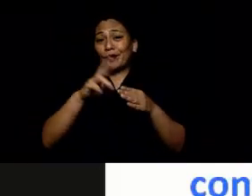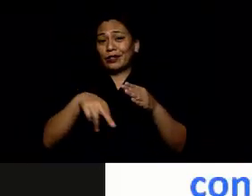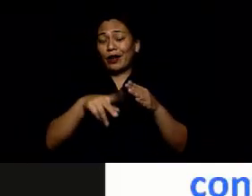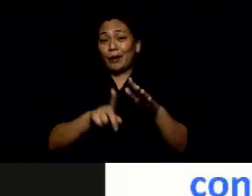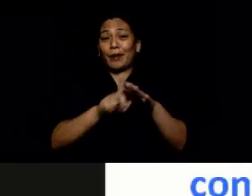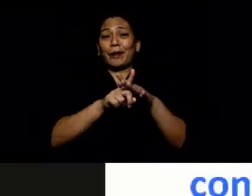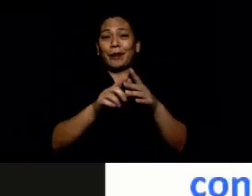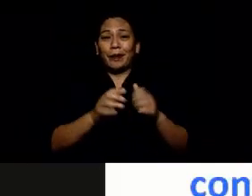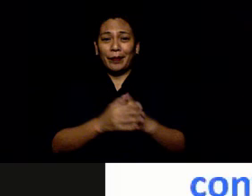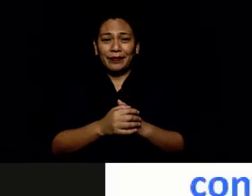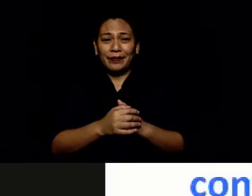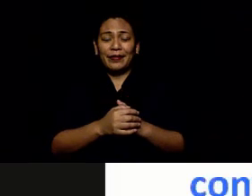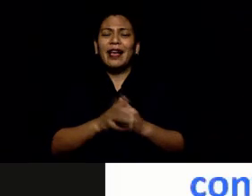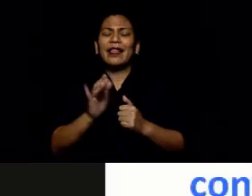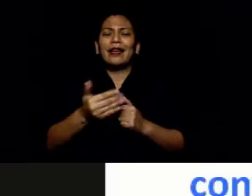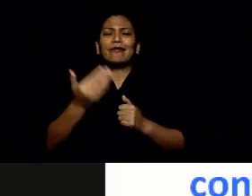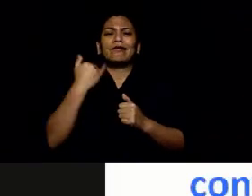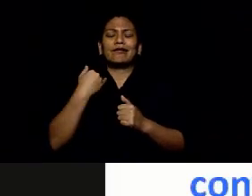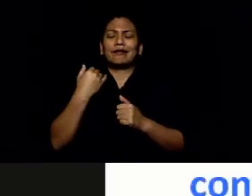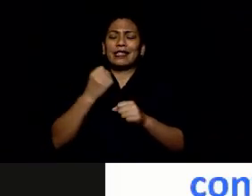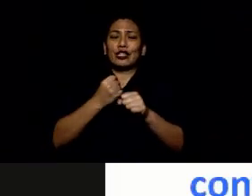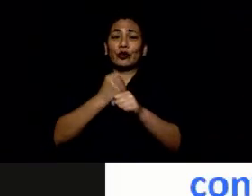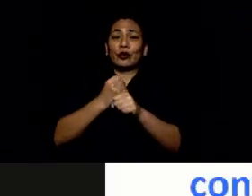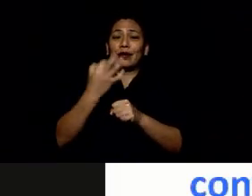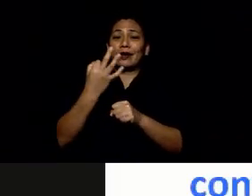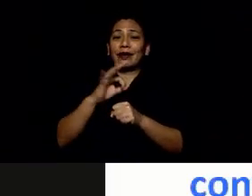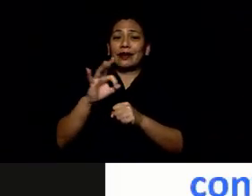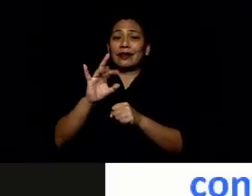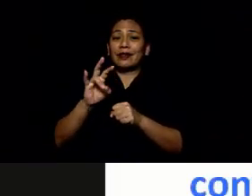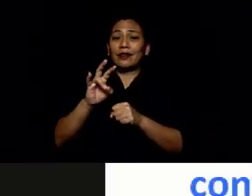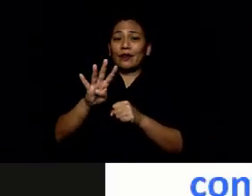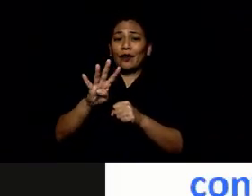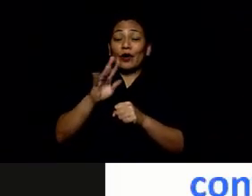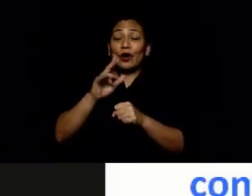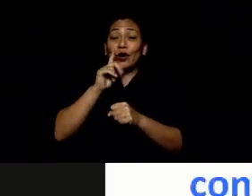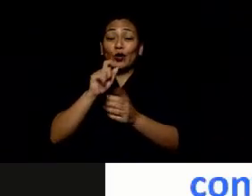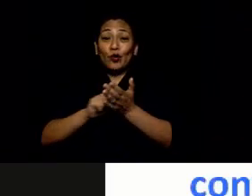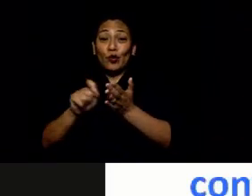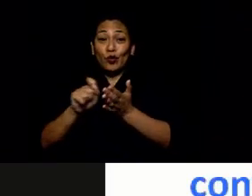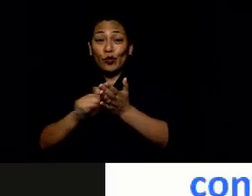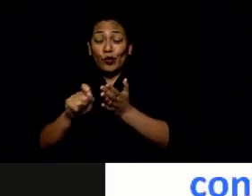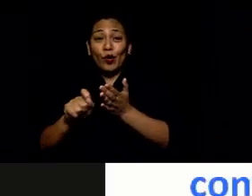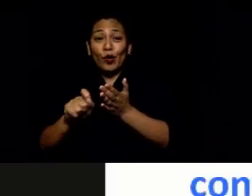It was in 1974 and it was actually written by the person who went on to